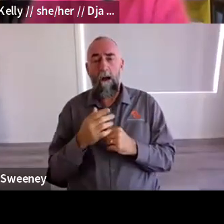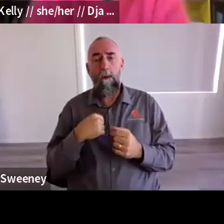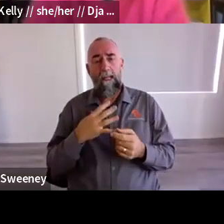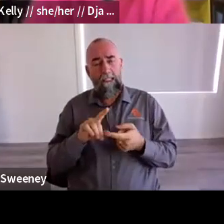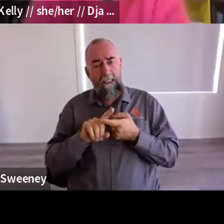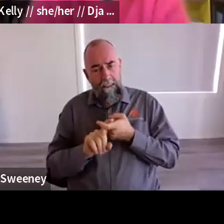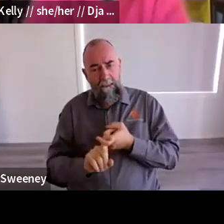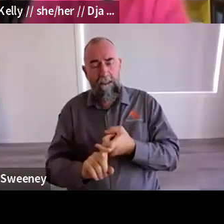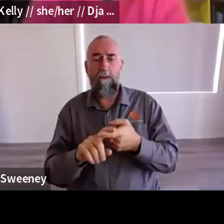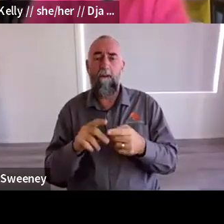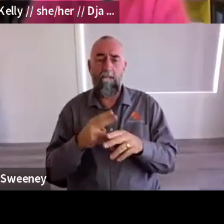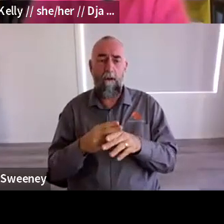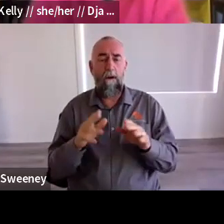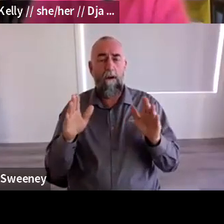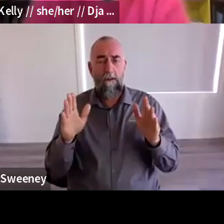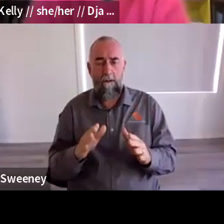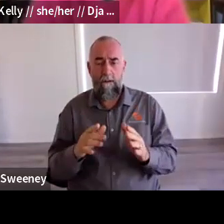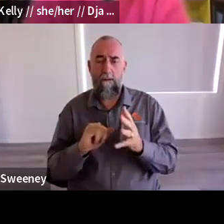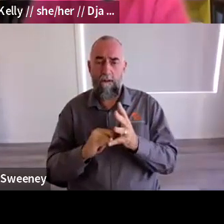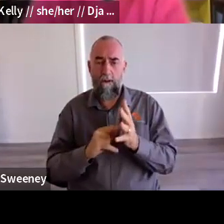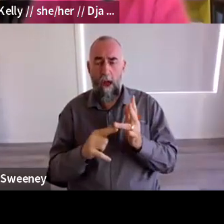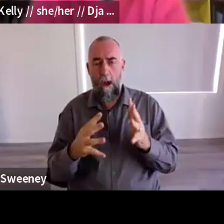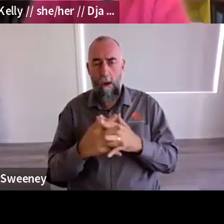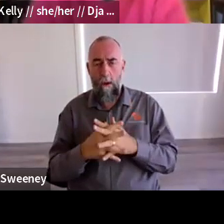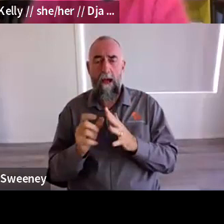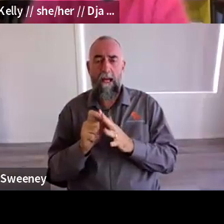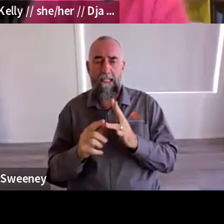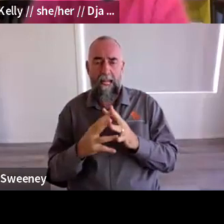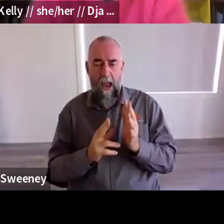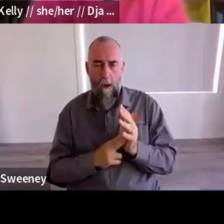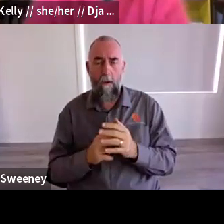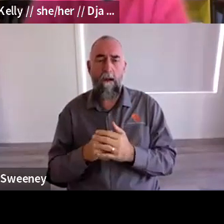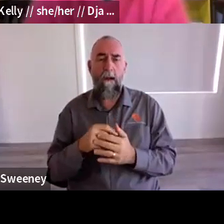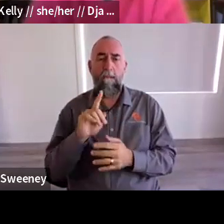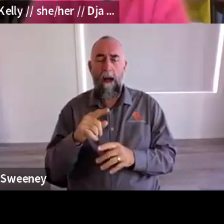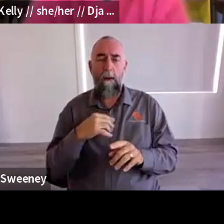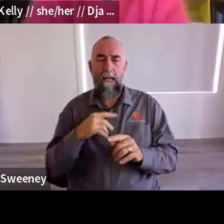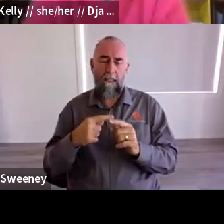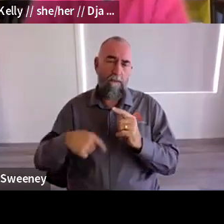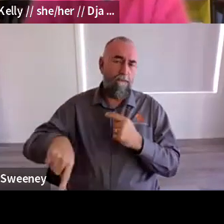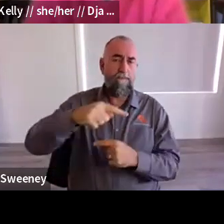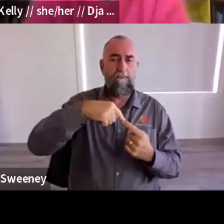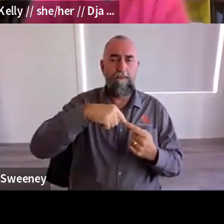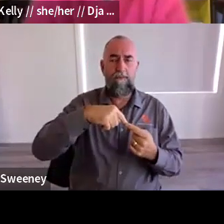but, you know, start by stopping as well. And listening and doing less,